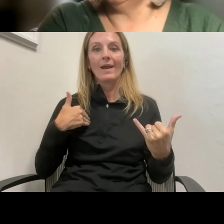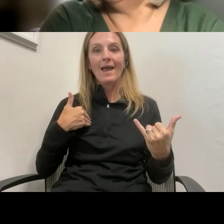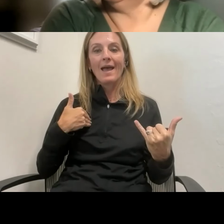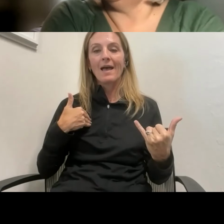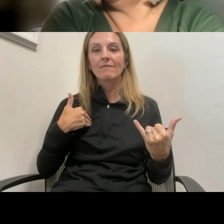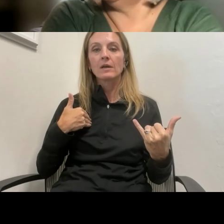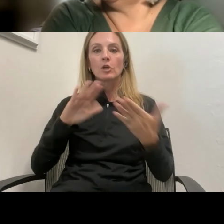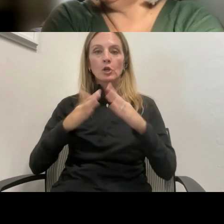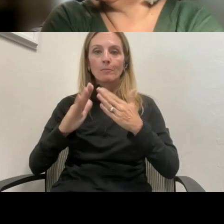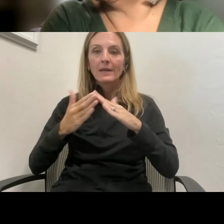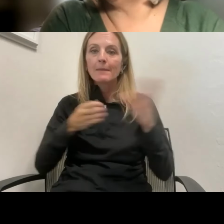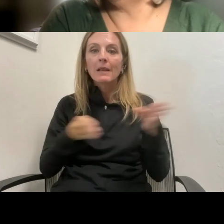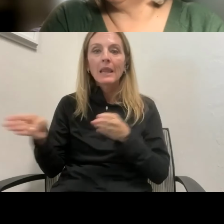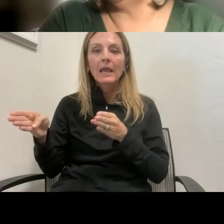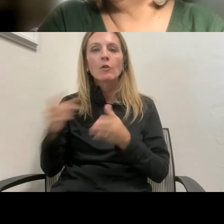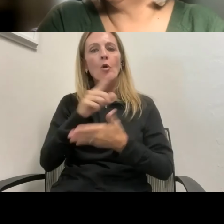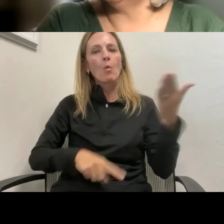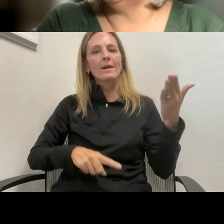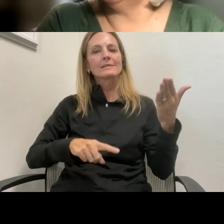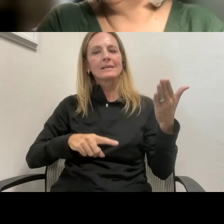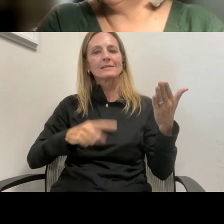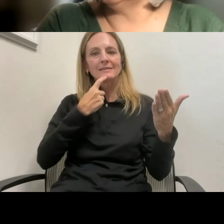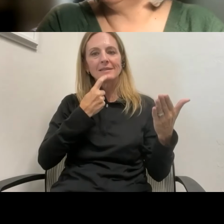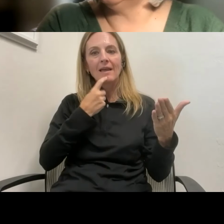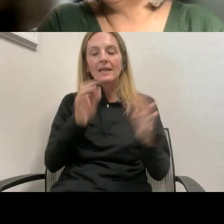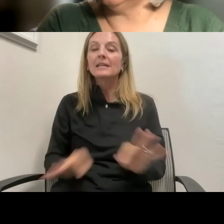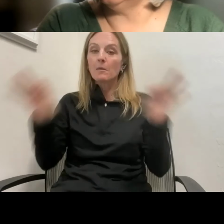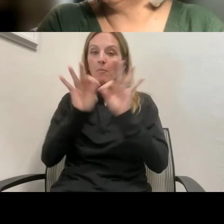and so what does it say? So it's important for you to know what the community plan